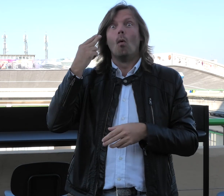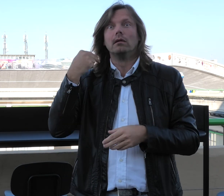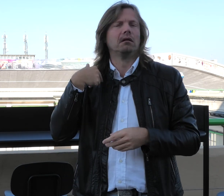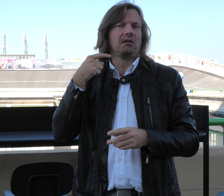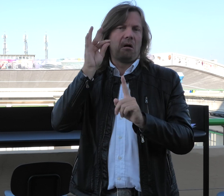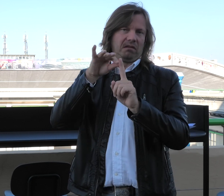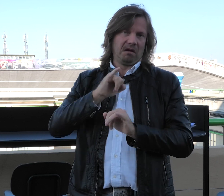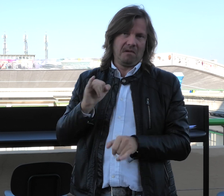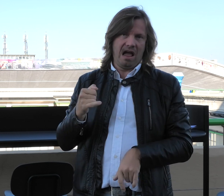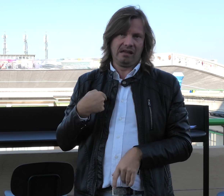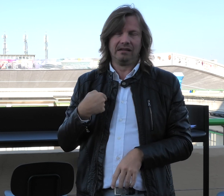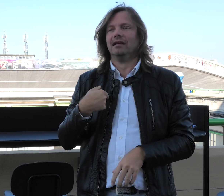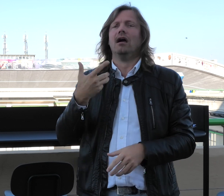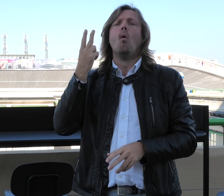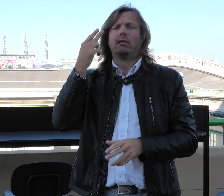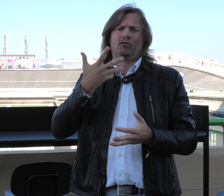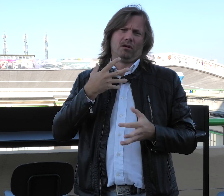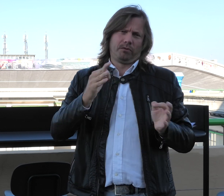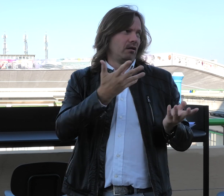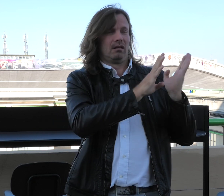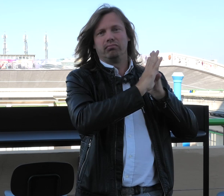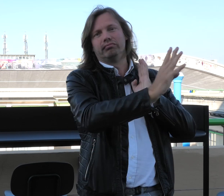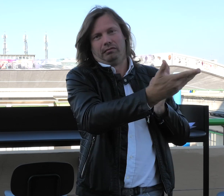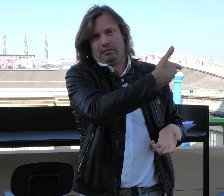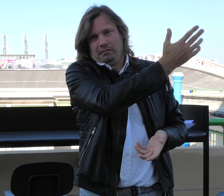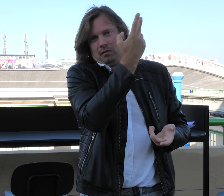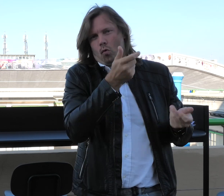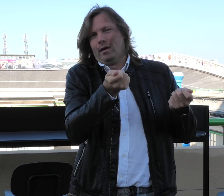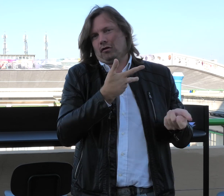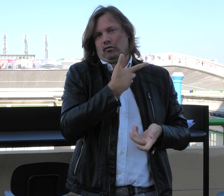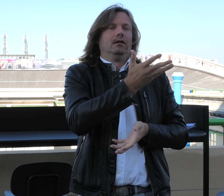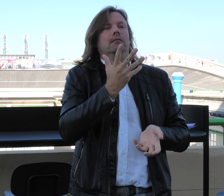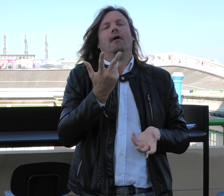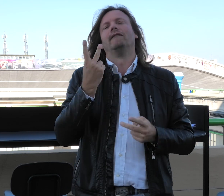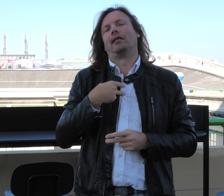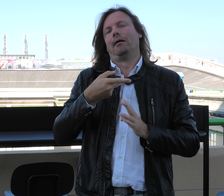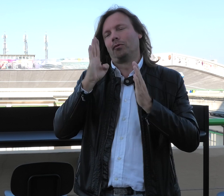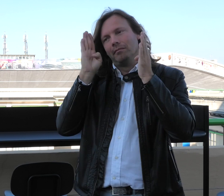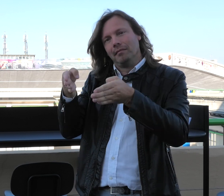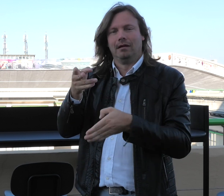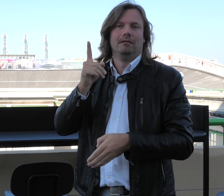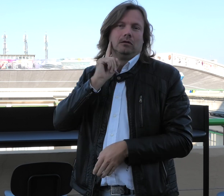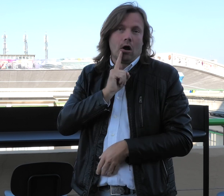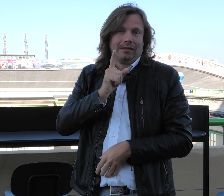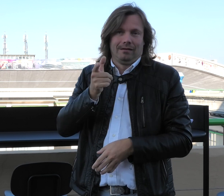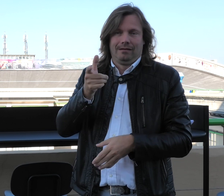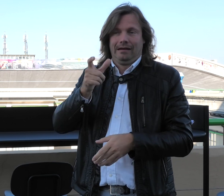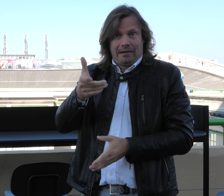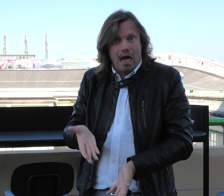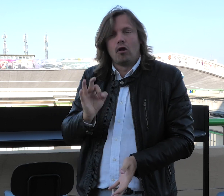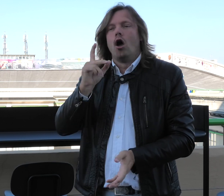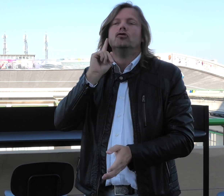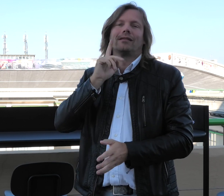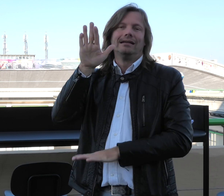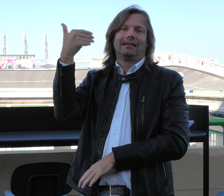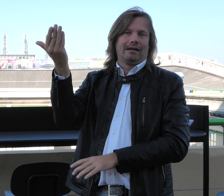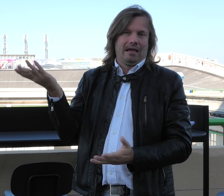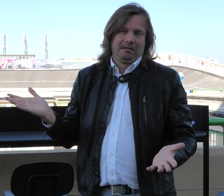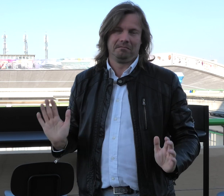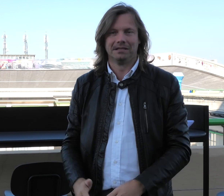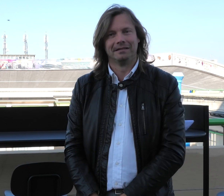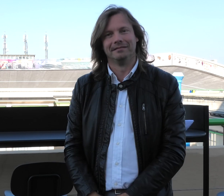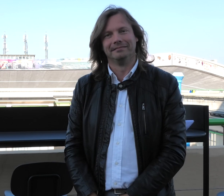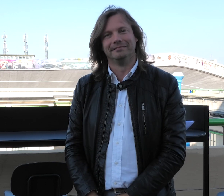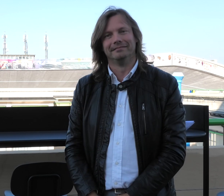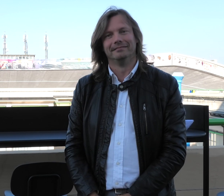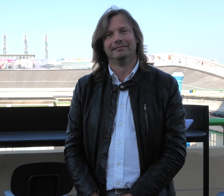I never work with hearing clients, I let them go with hearing guides. I focus on deaf Italians or deaf foreigners.